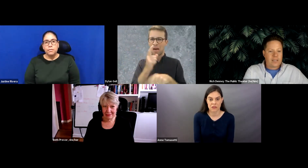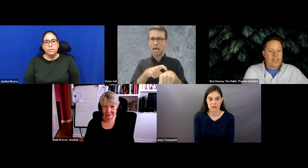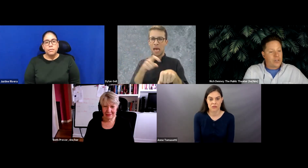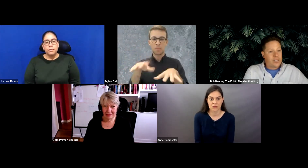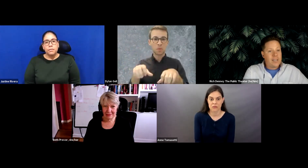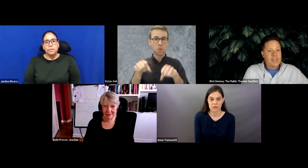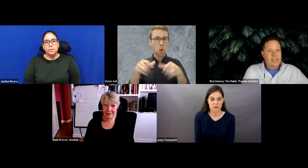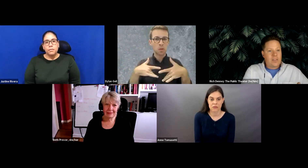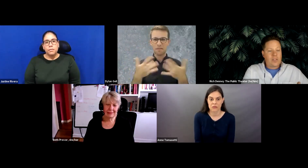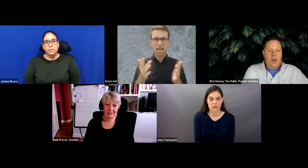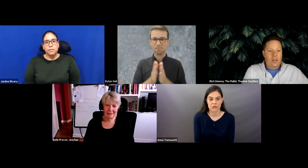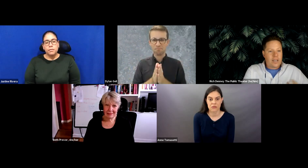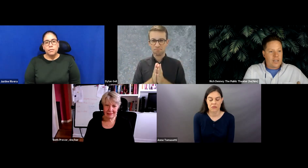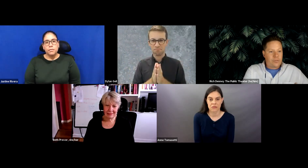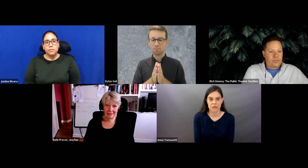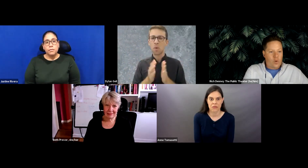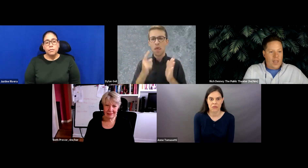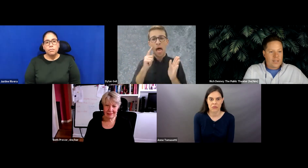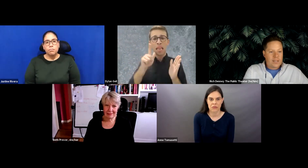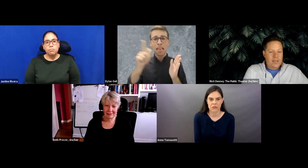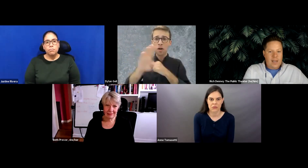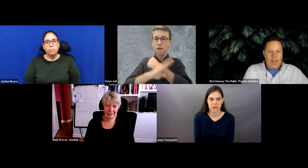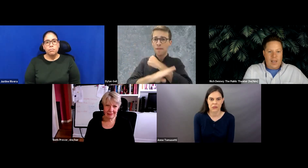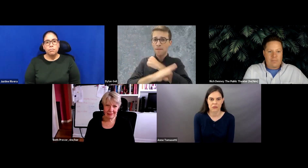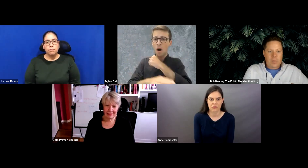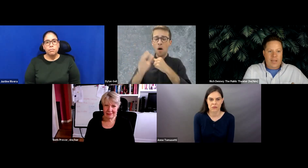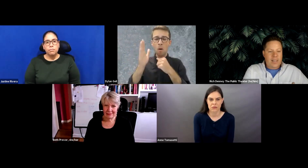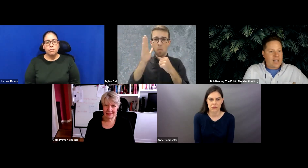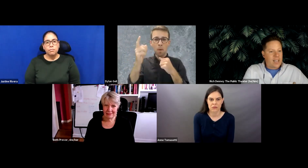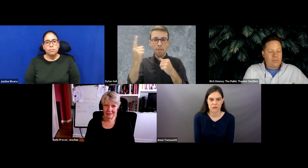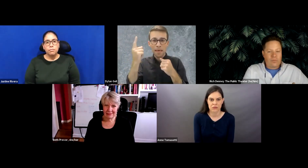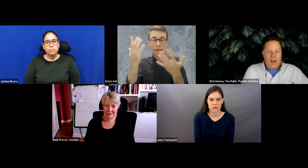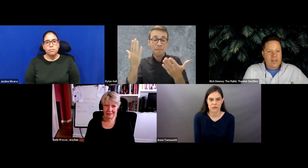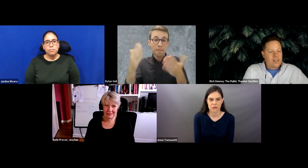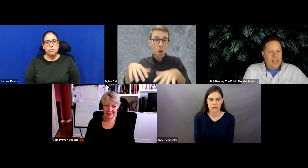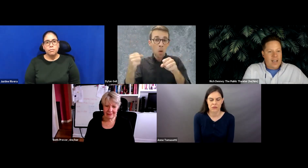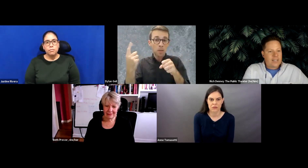it later in the fall in a different format. But right as